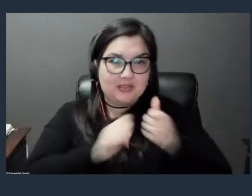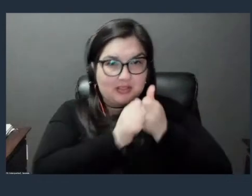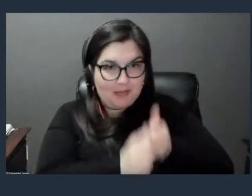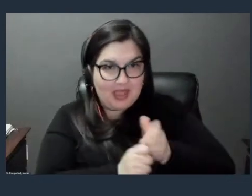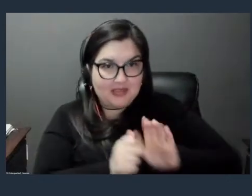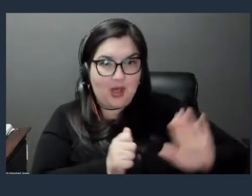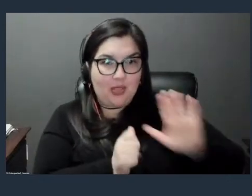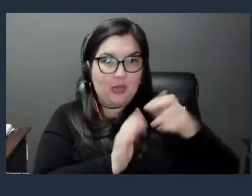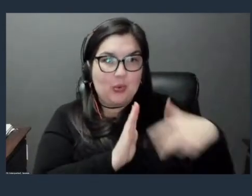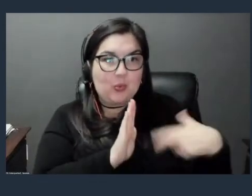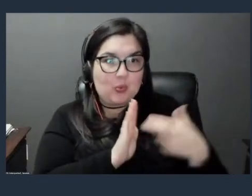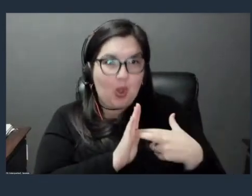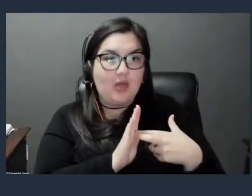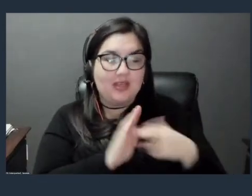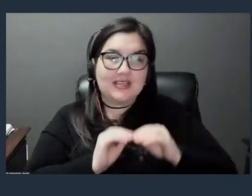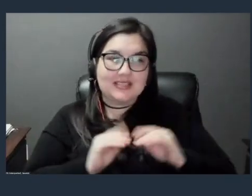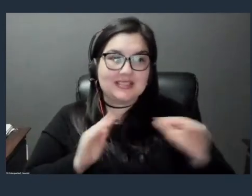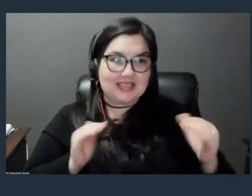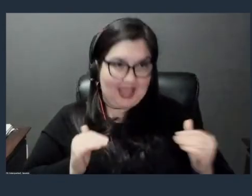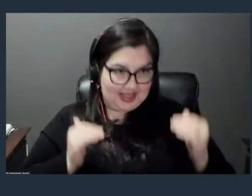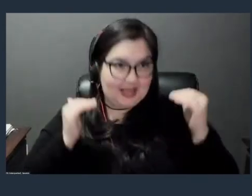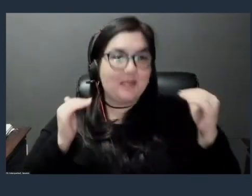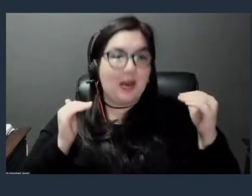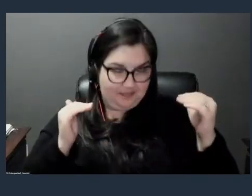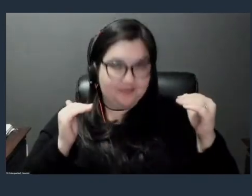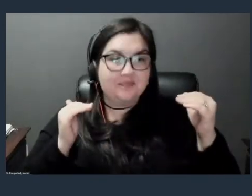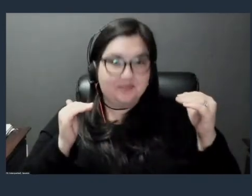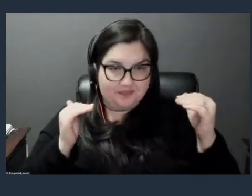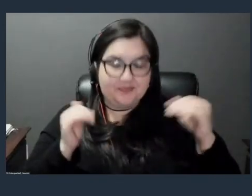Scaling up a bit from that, right? 'Cause like I said, this depends on size.